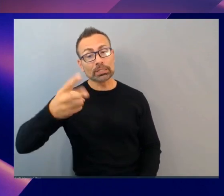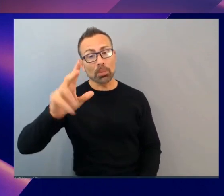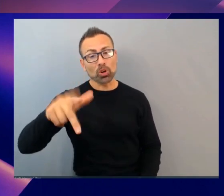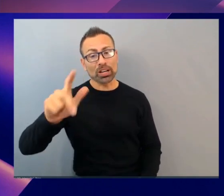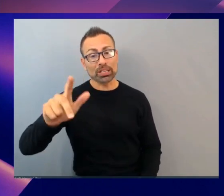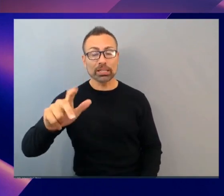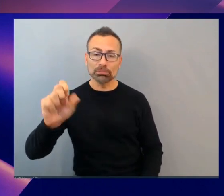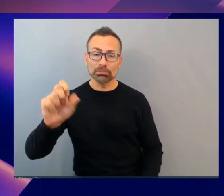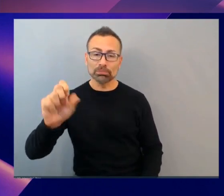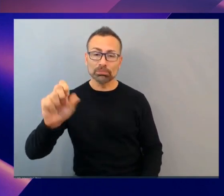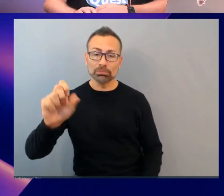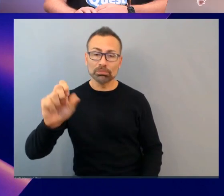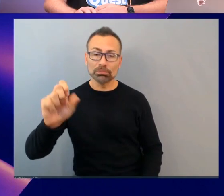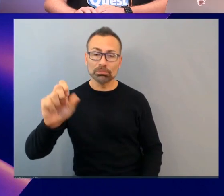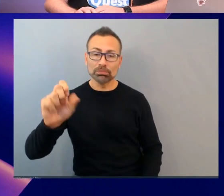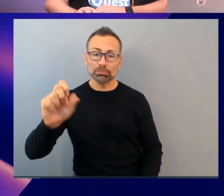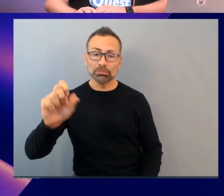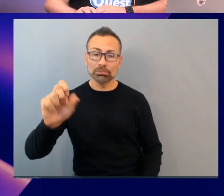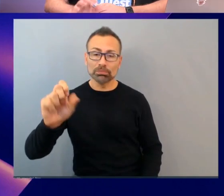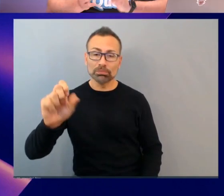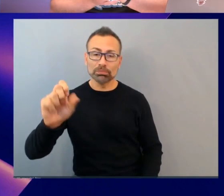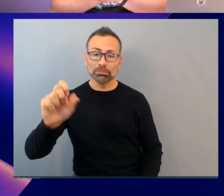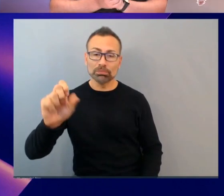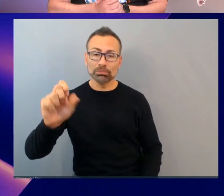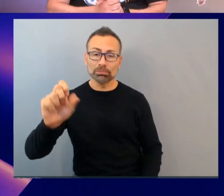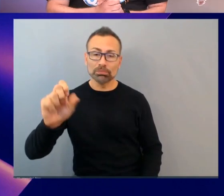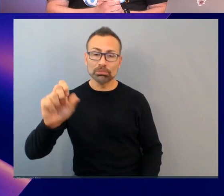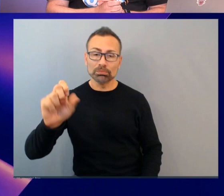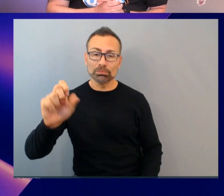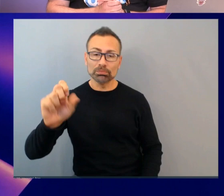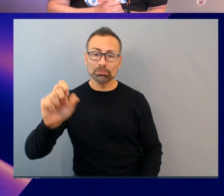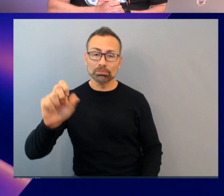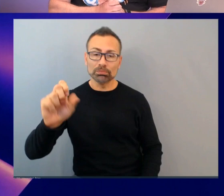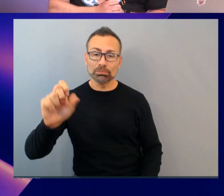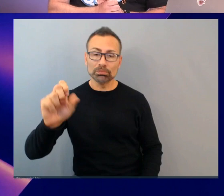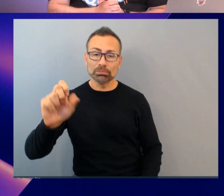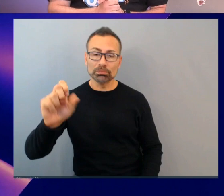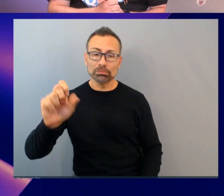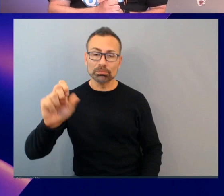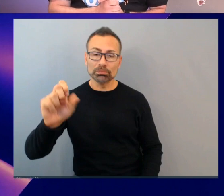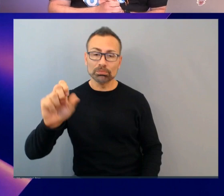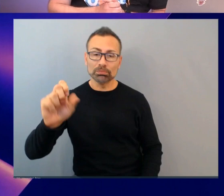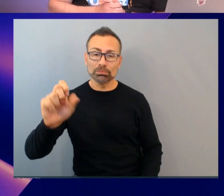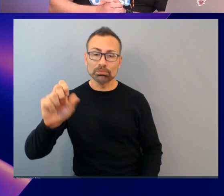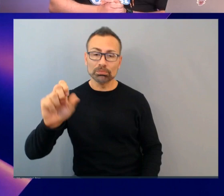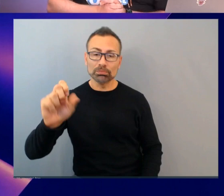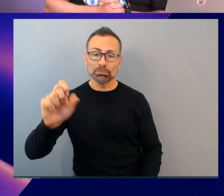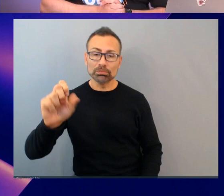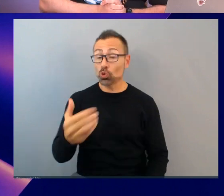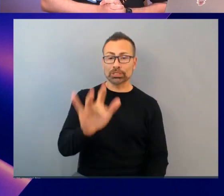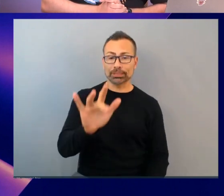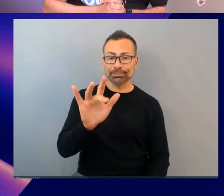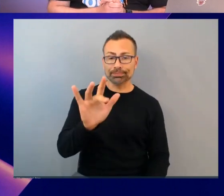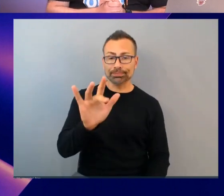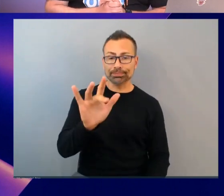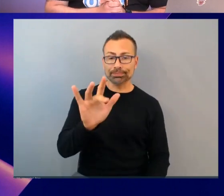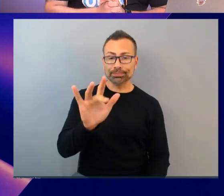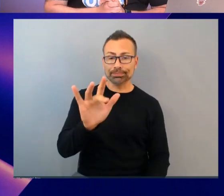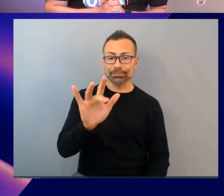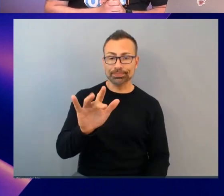route and go. - Perfect. So there is a pet here. When we click on the pet, right, the pet comes with a question for us.